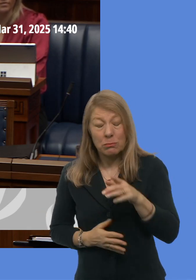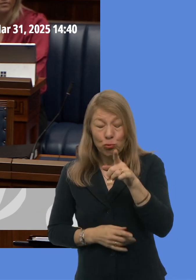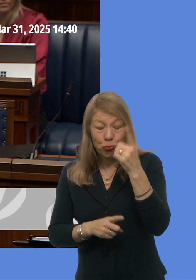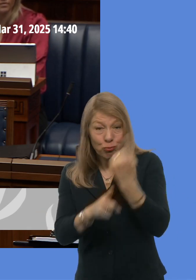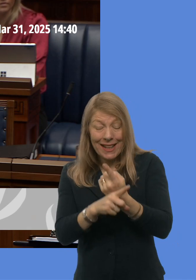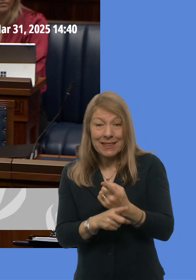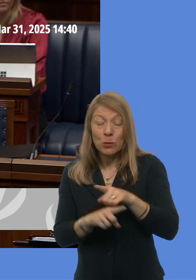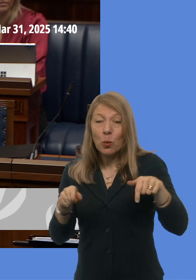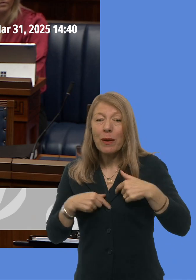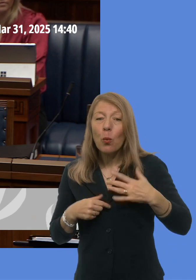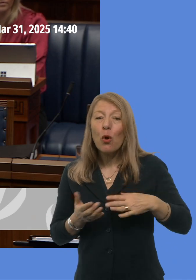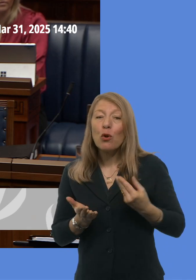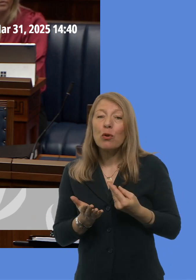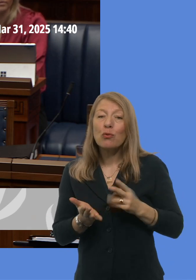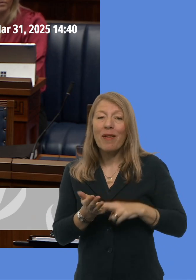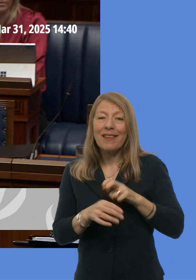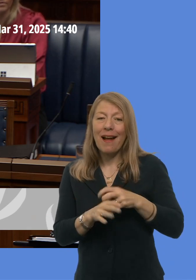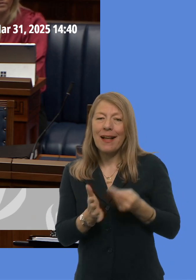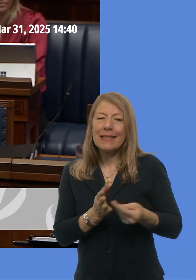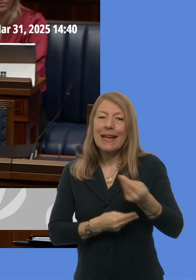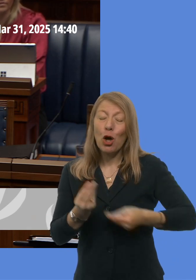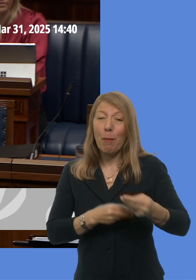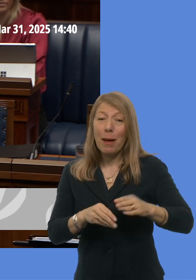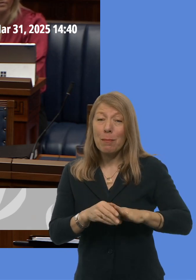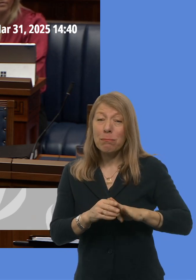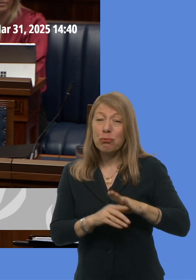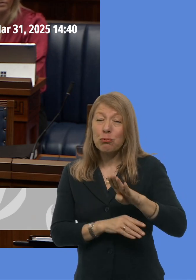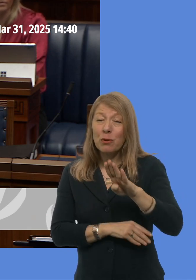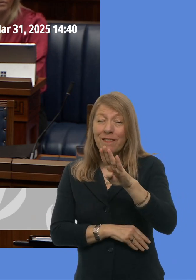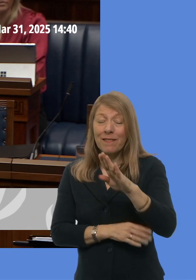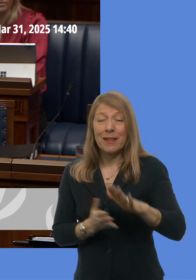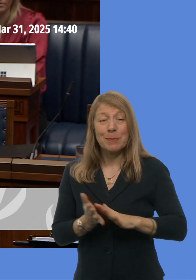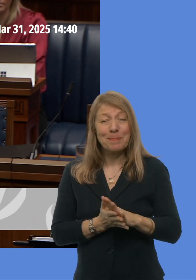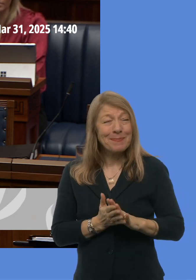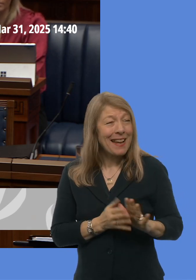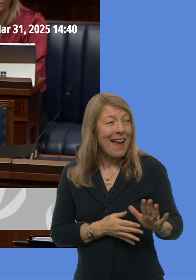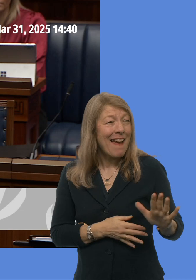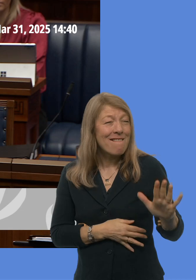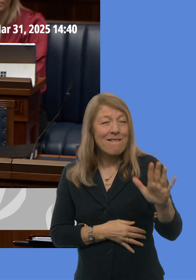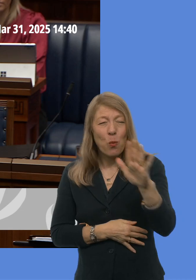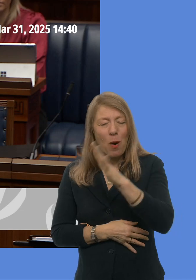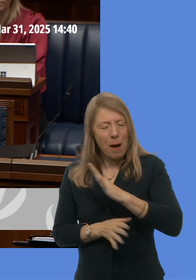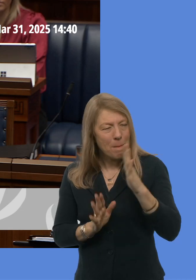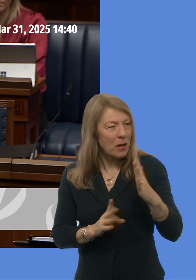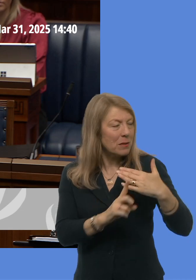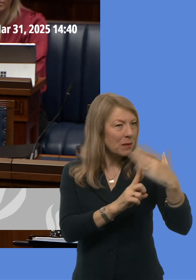then that must mean that every part, every town and every city can thrive and do well. I think there are some really exciting things